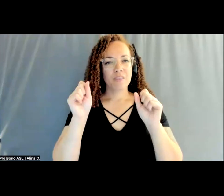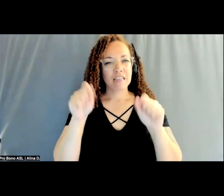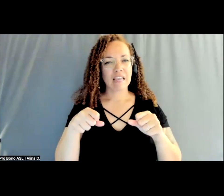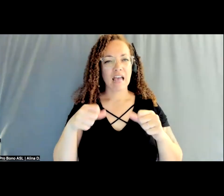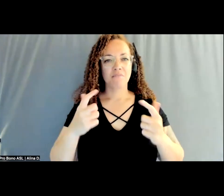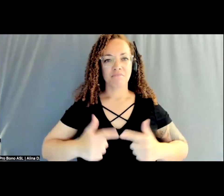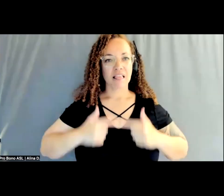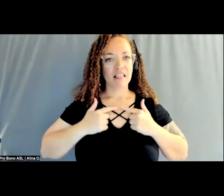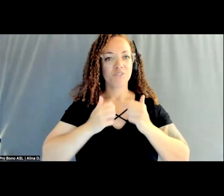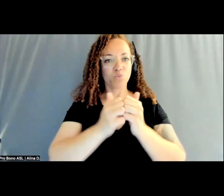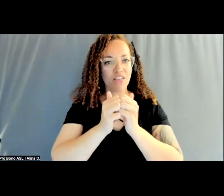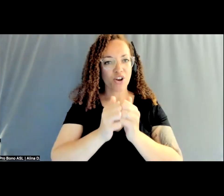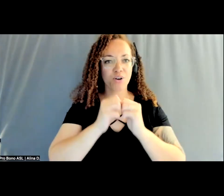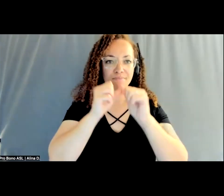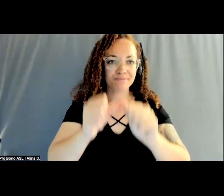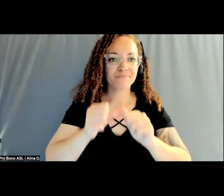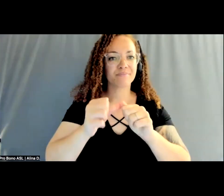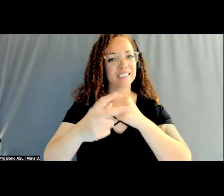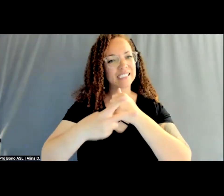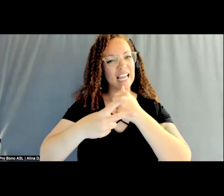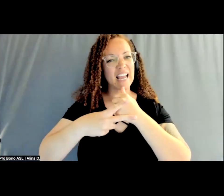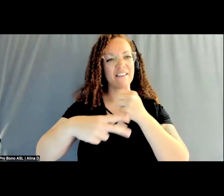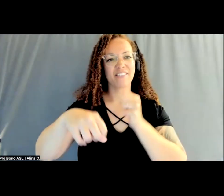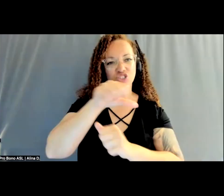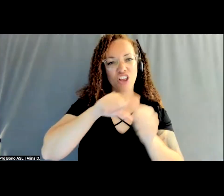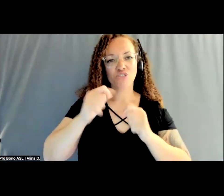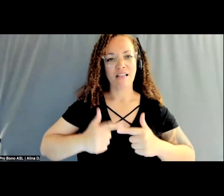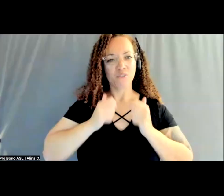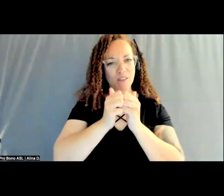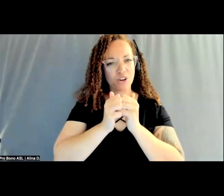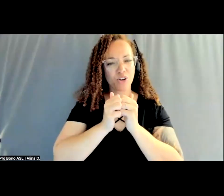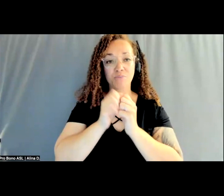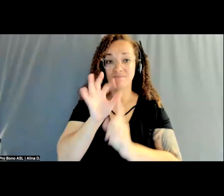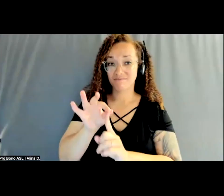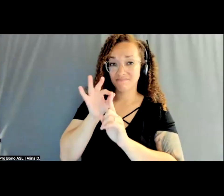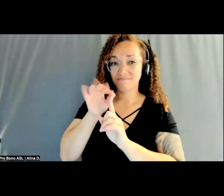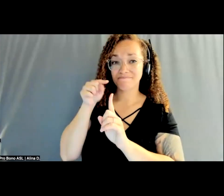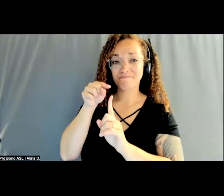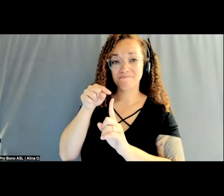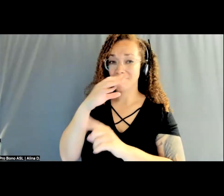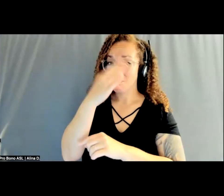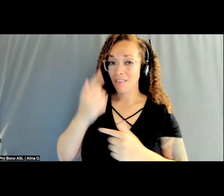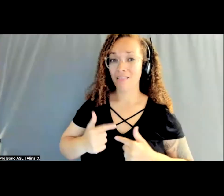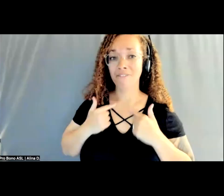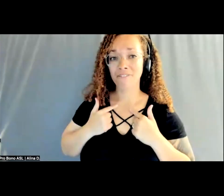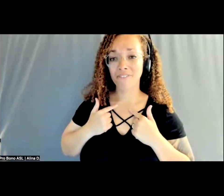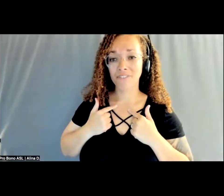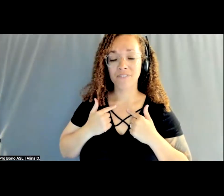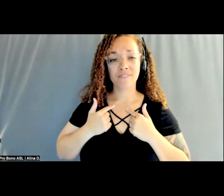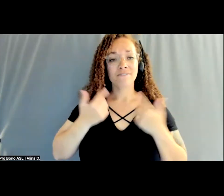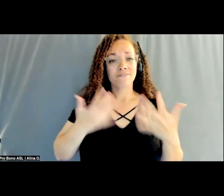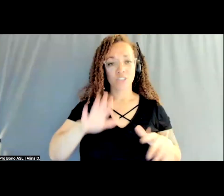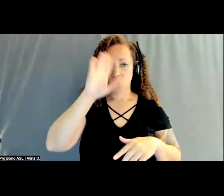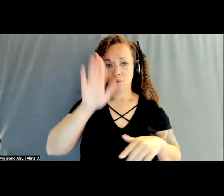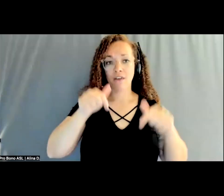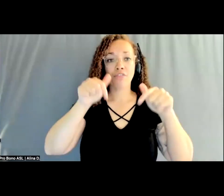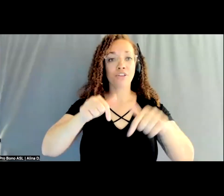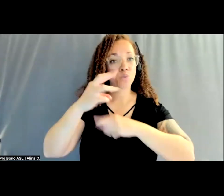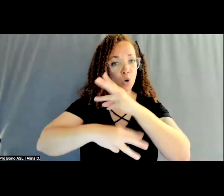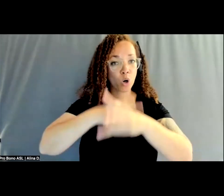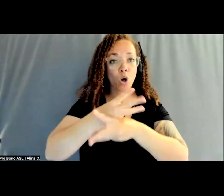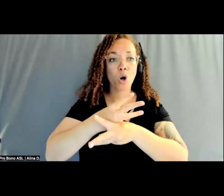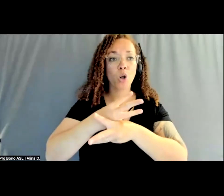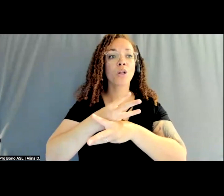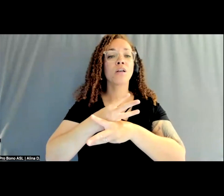sustaining Black life and knowing that this world was created around coloniality and anti-Blackness,